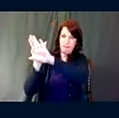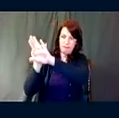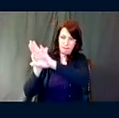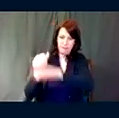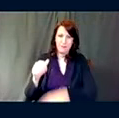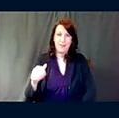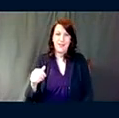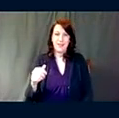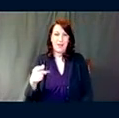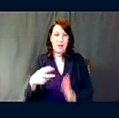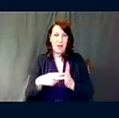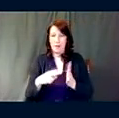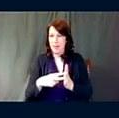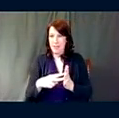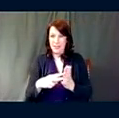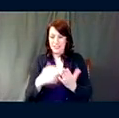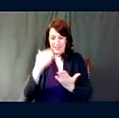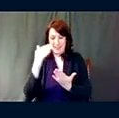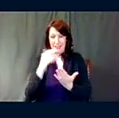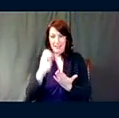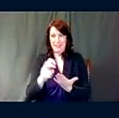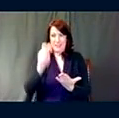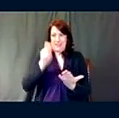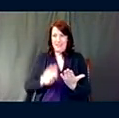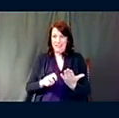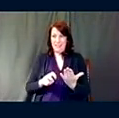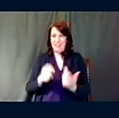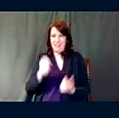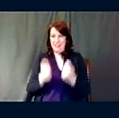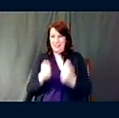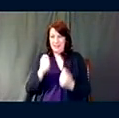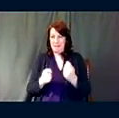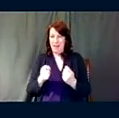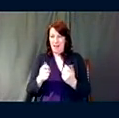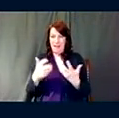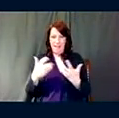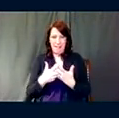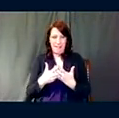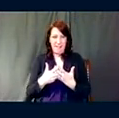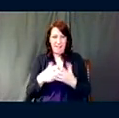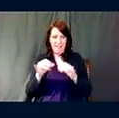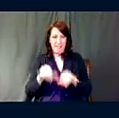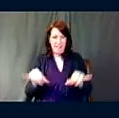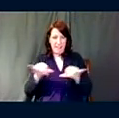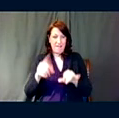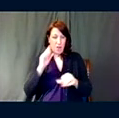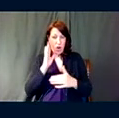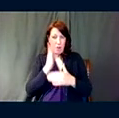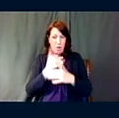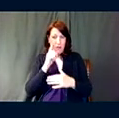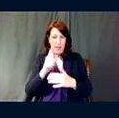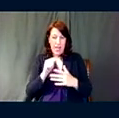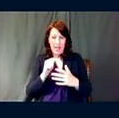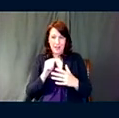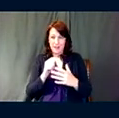ON THEIR DOOR. ADAPTATION IS SIMPLY THE SYSTEMATIC MODIFICATION OF AN